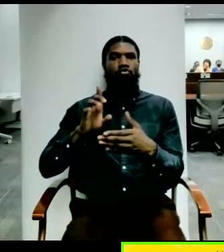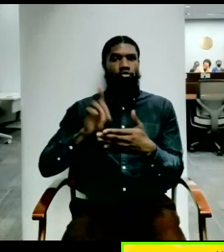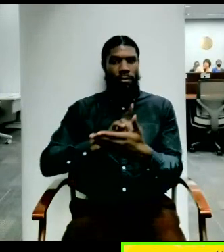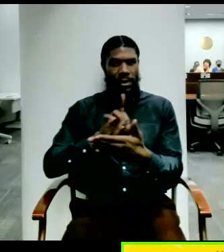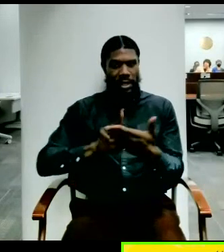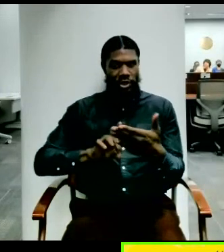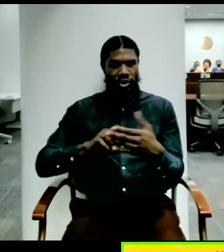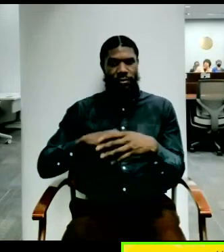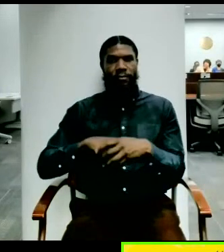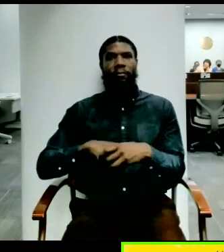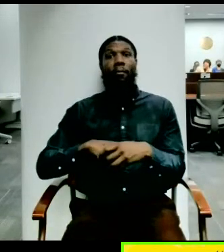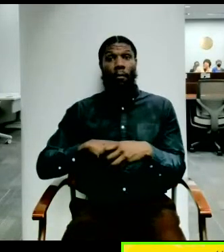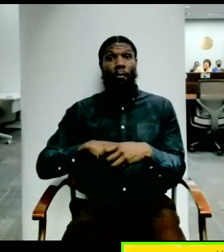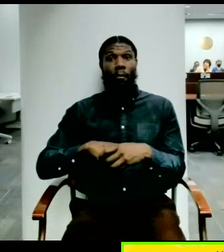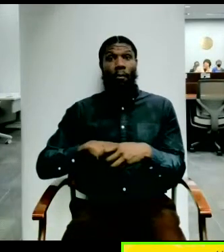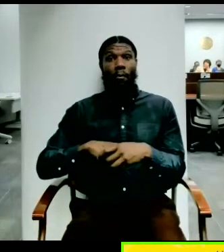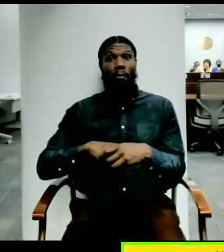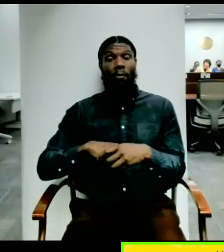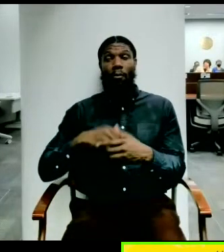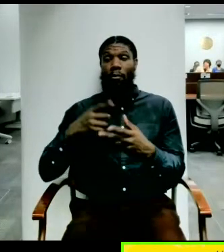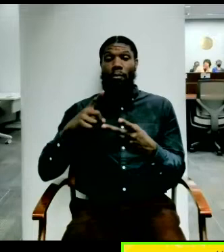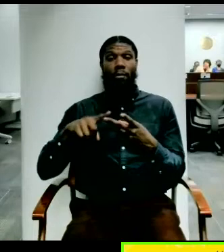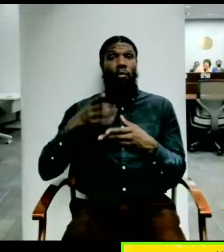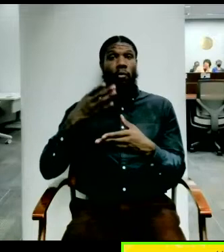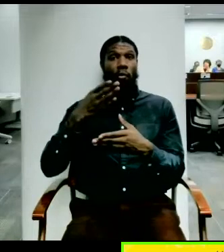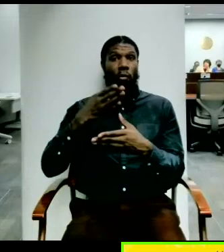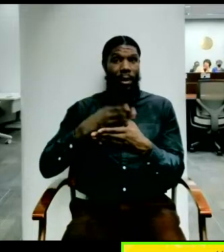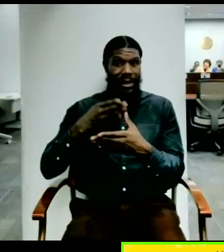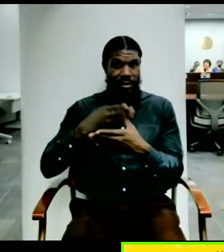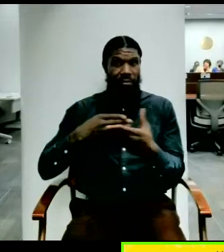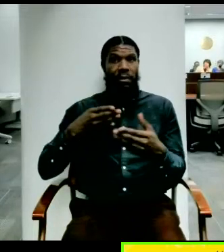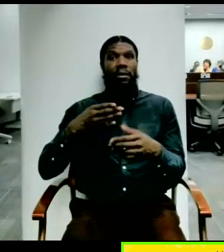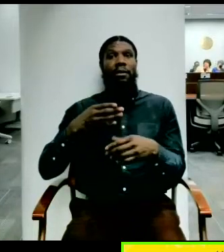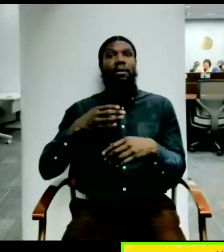and most notably harassment that their employers, as well customers face.